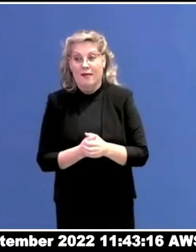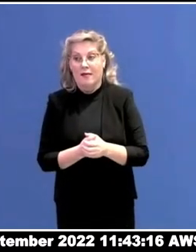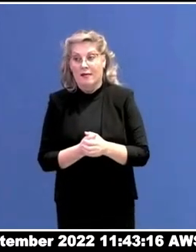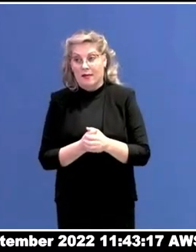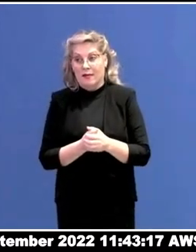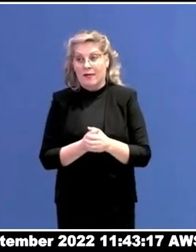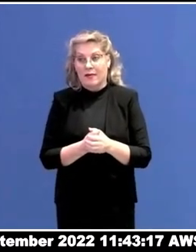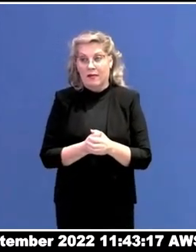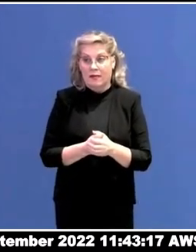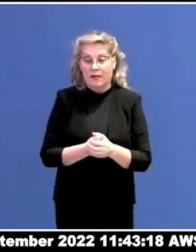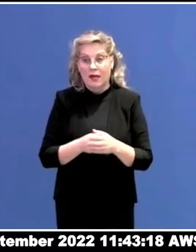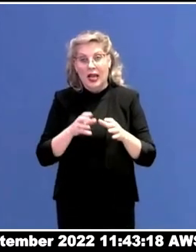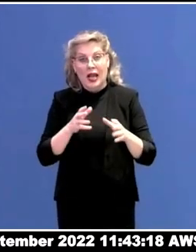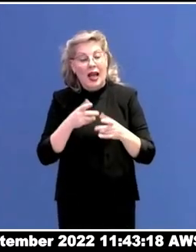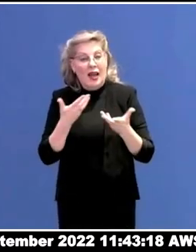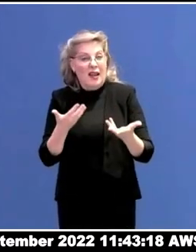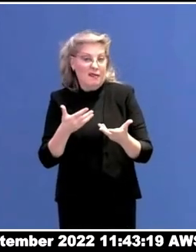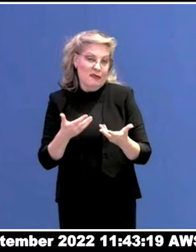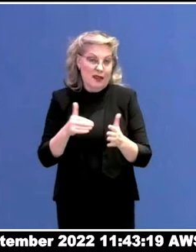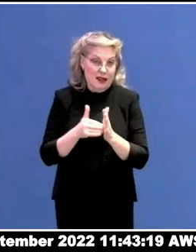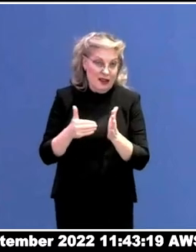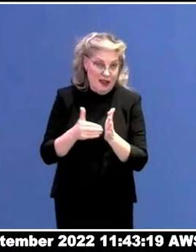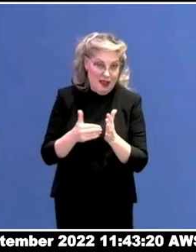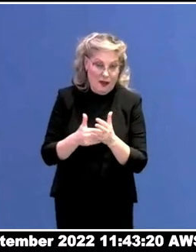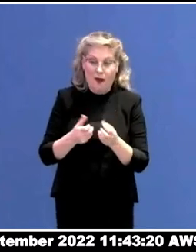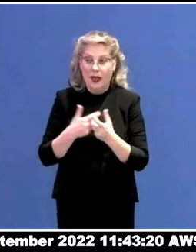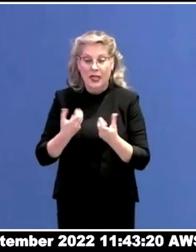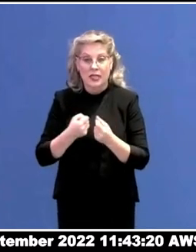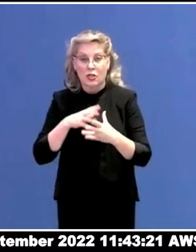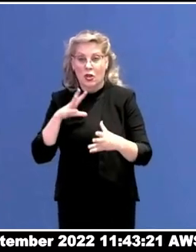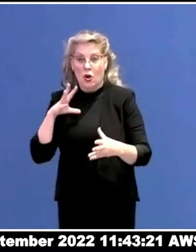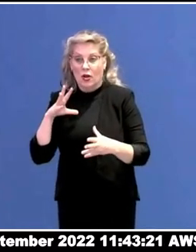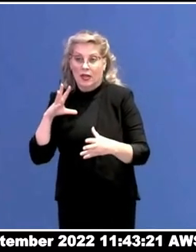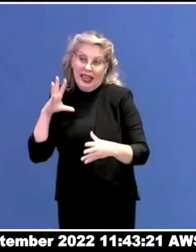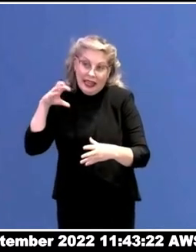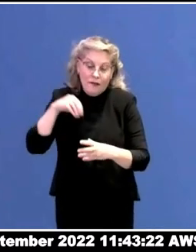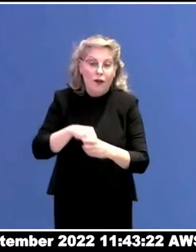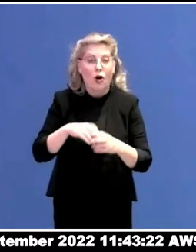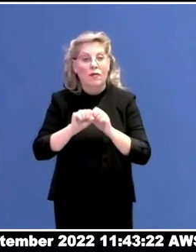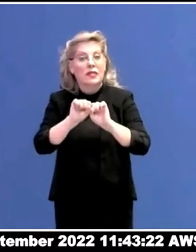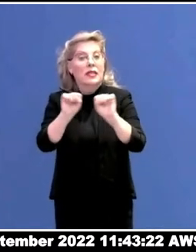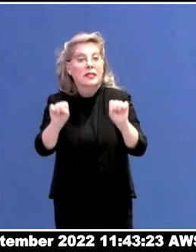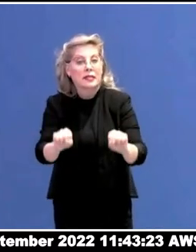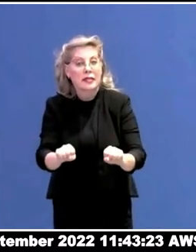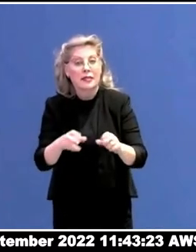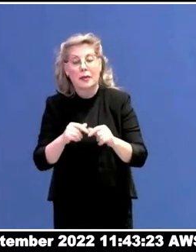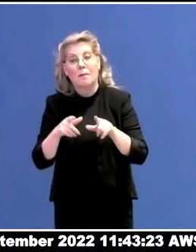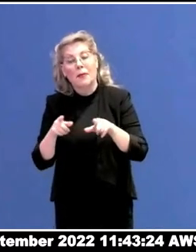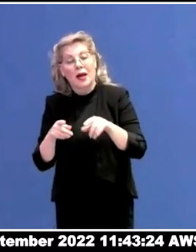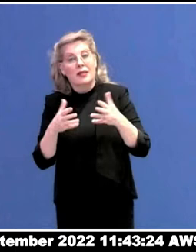Goldfields Regional Prison - I hear from him on a regular basis, and he calls me his best friend. And that's okay. MS McMAHON: Okay.